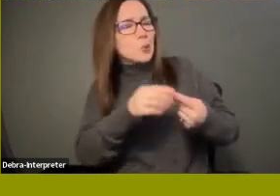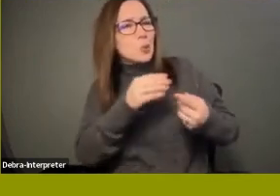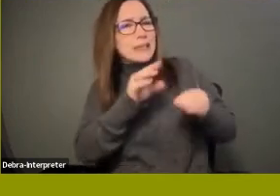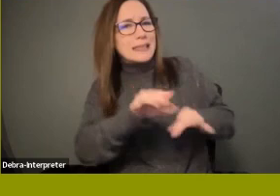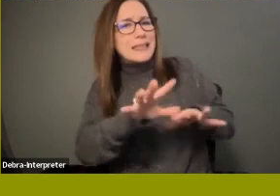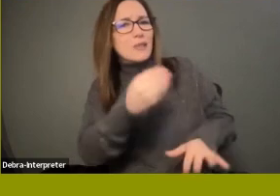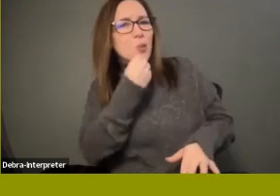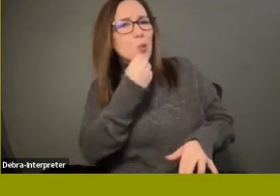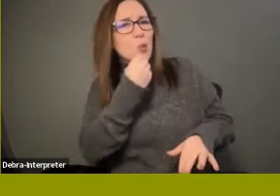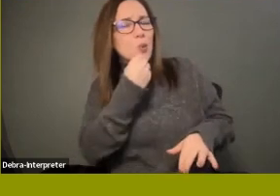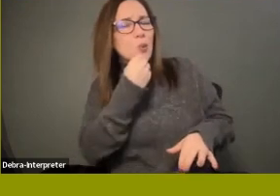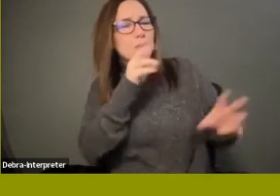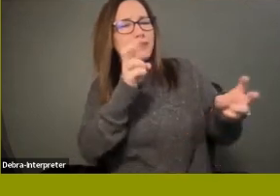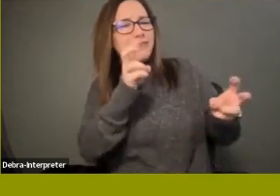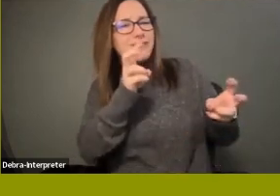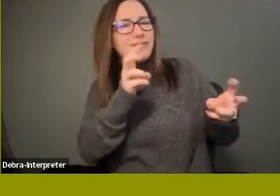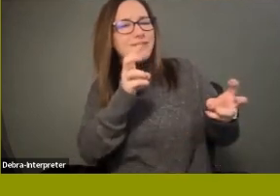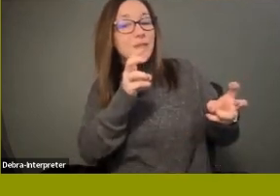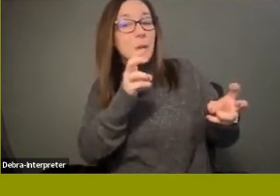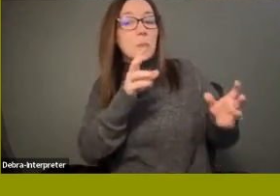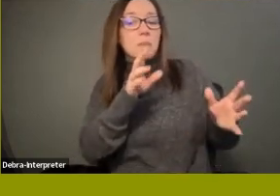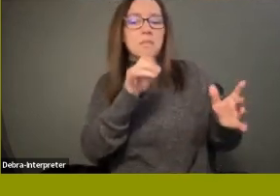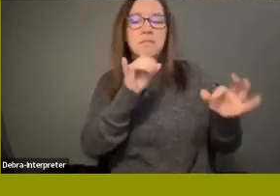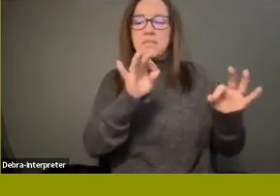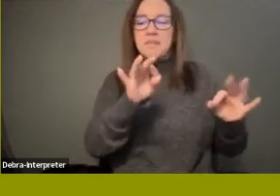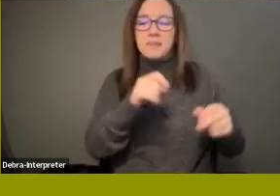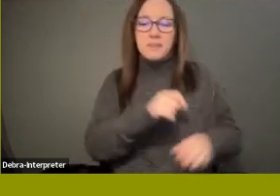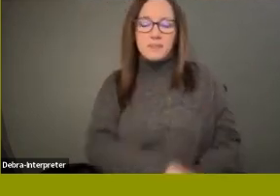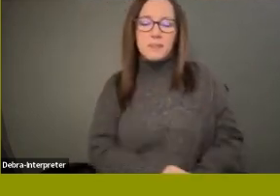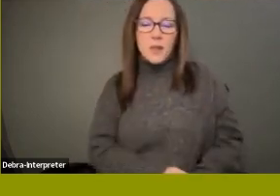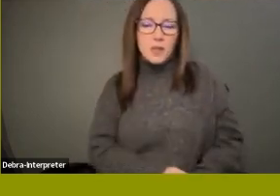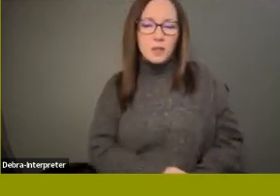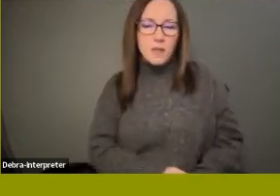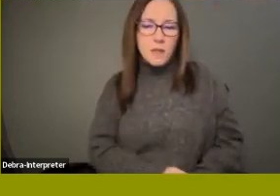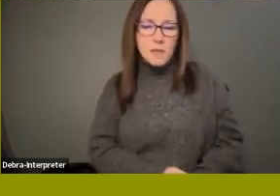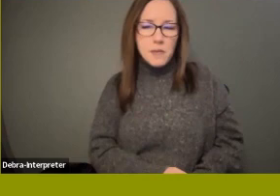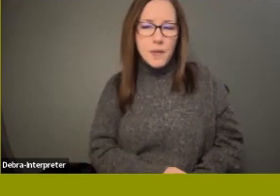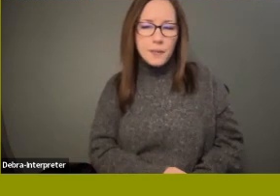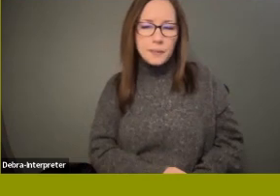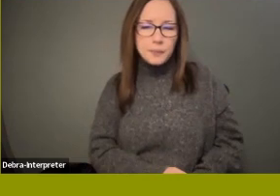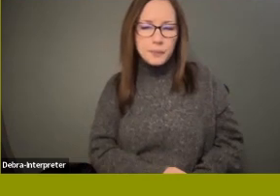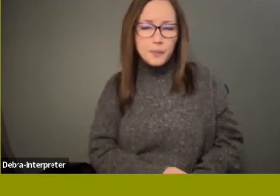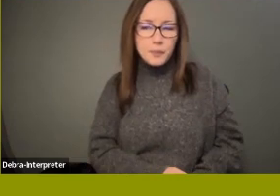<<<: Wondering more about the relevance into the seafood sector. So you have answered thatch